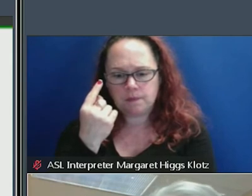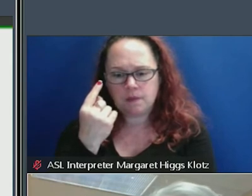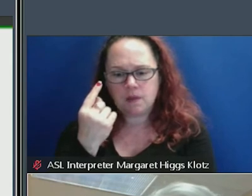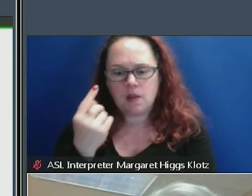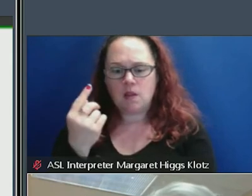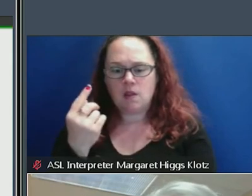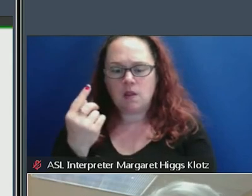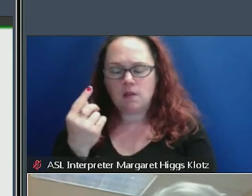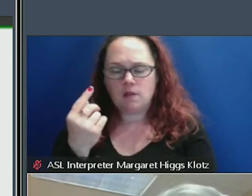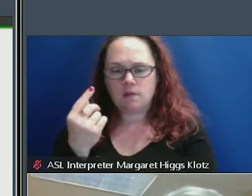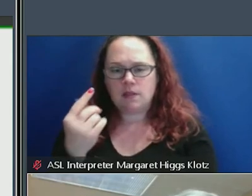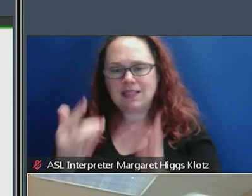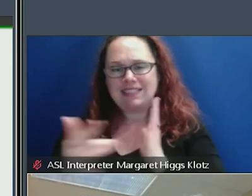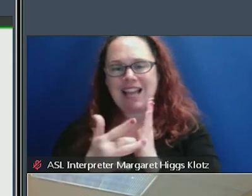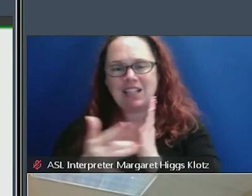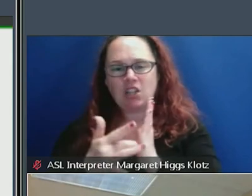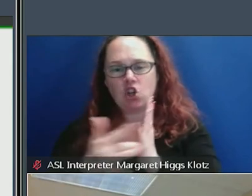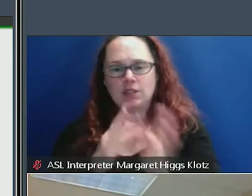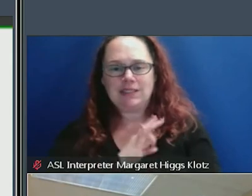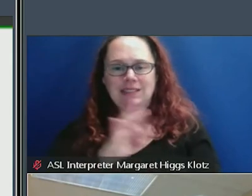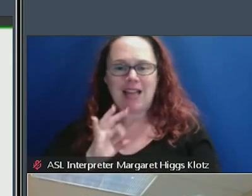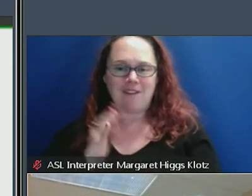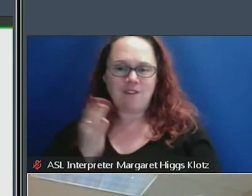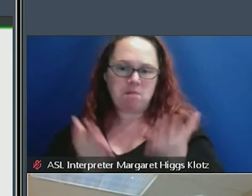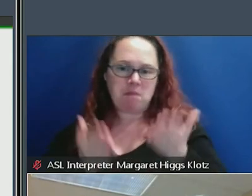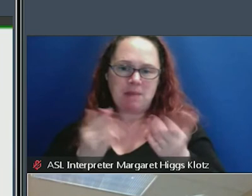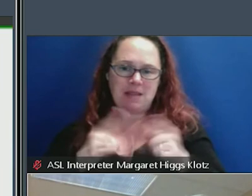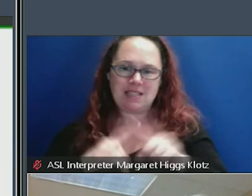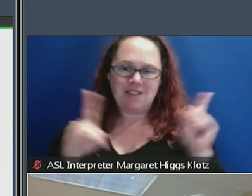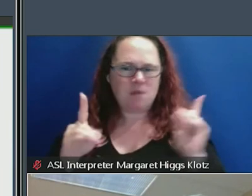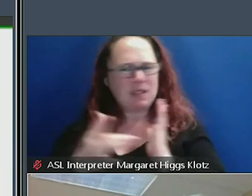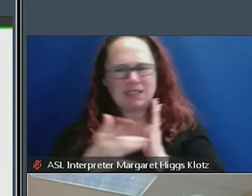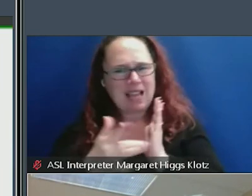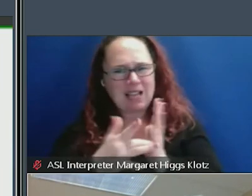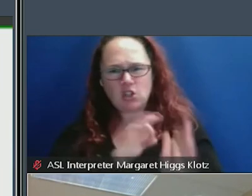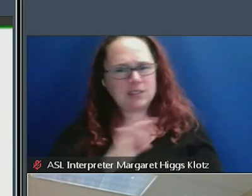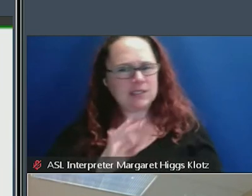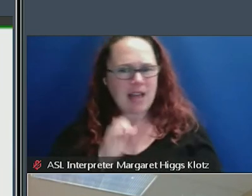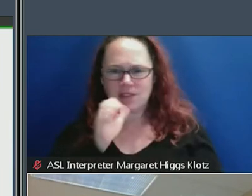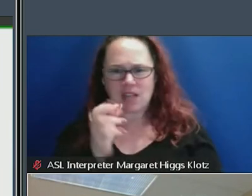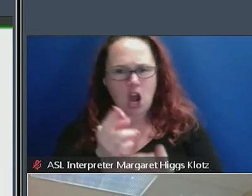My view is technical staff did not review the law, did not review the uniform standards before making a